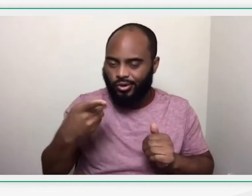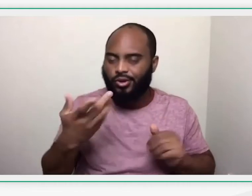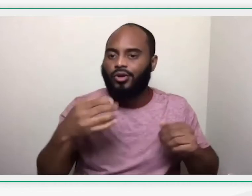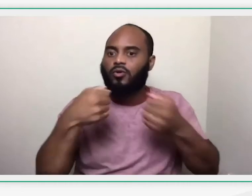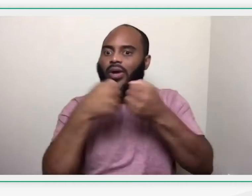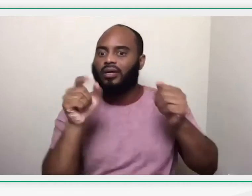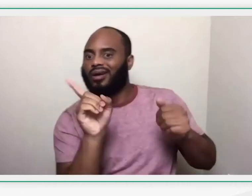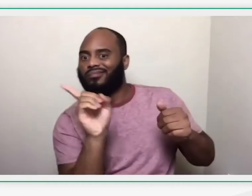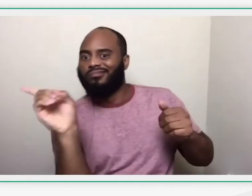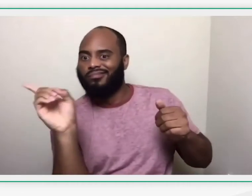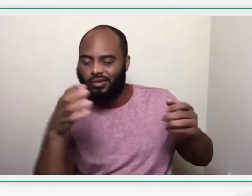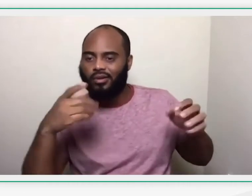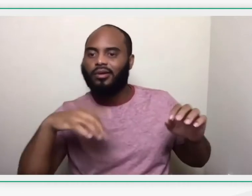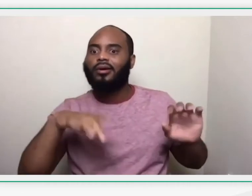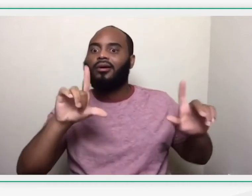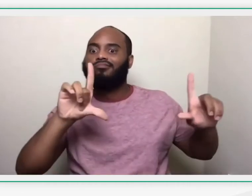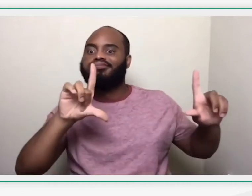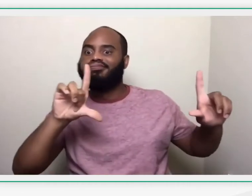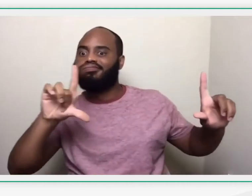If you'd rather have the PowerPoint larger than the slide,